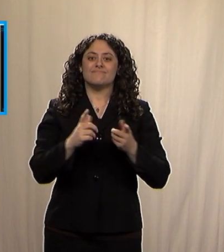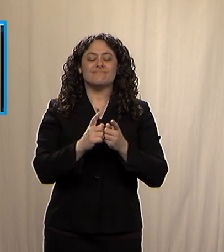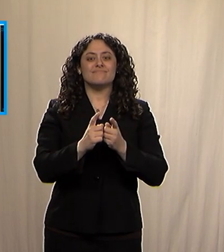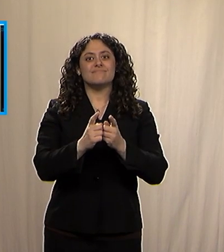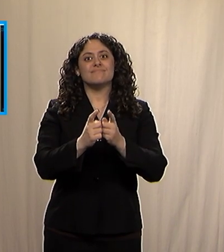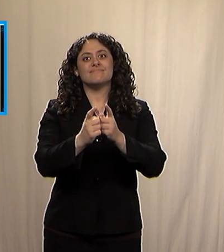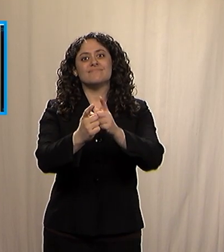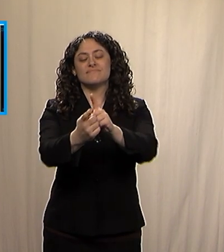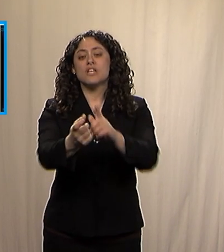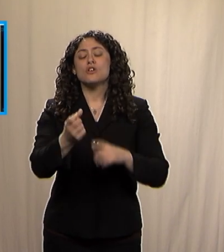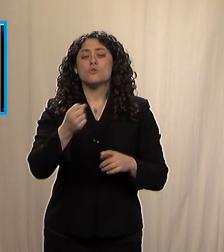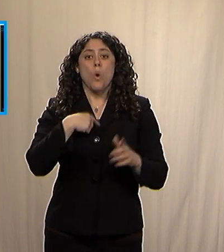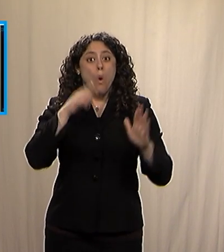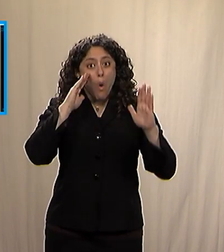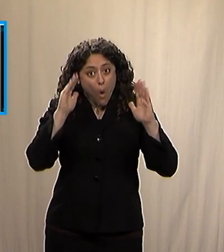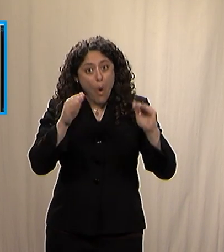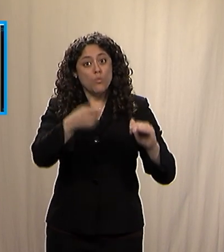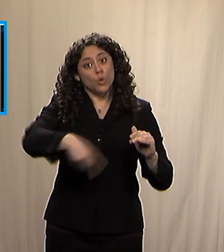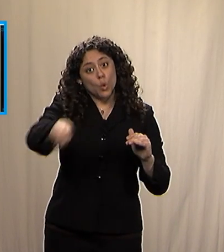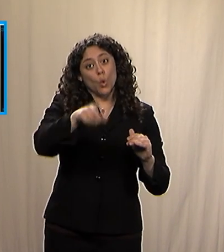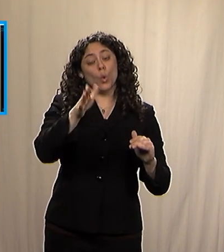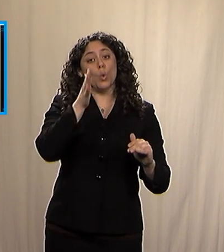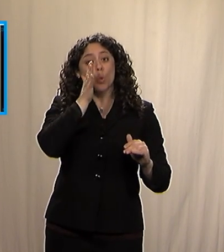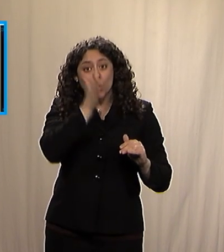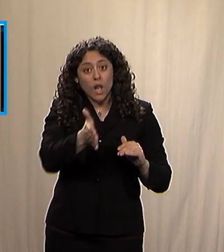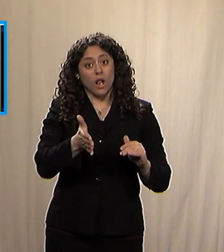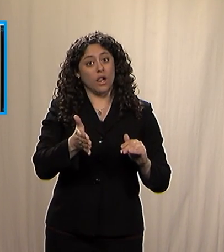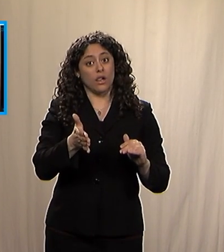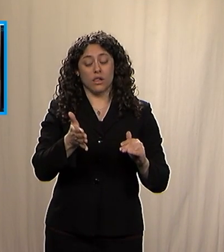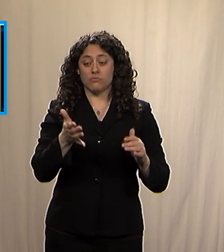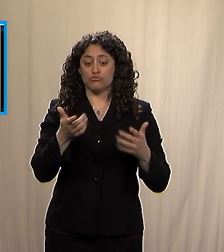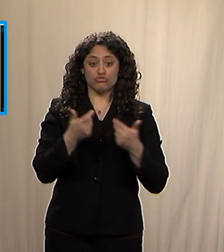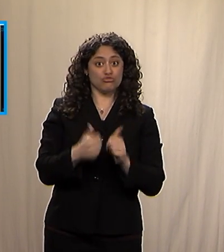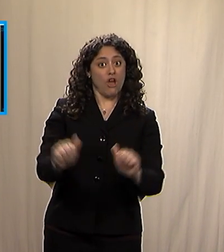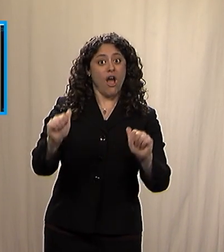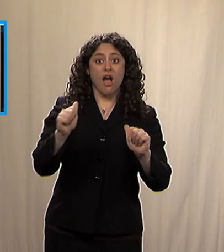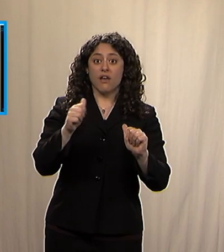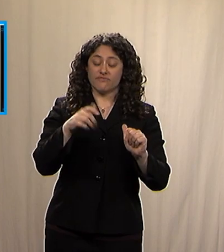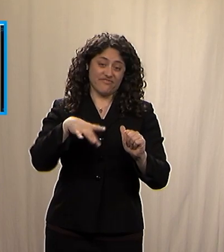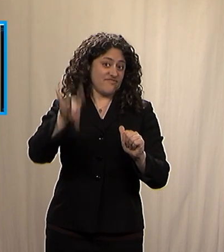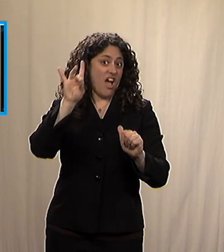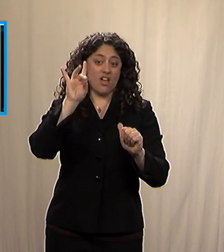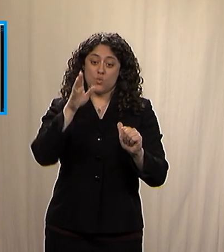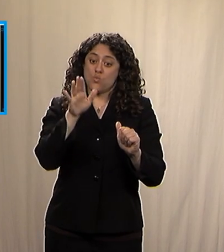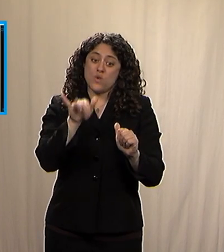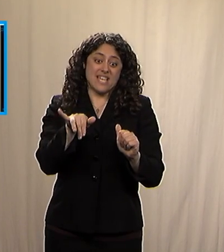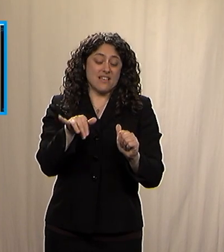to find a way to work on this together. Which is why some of the activities